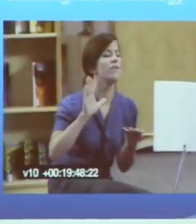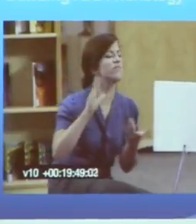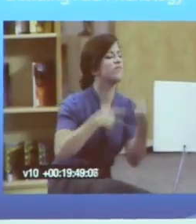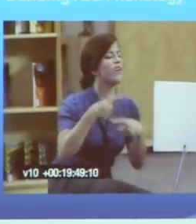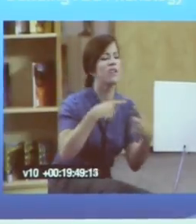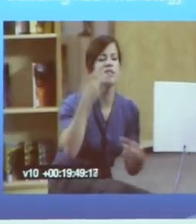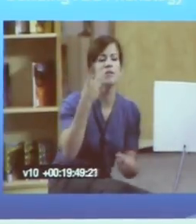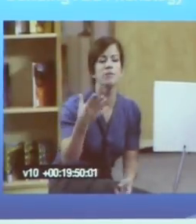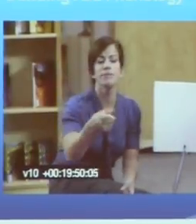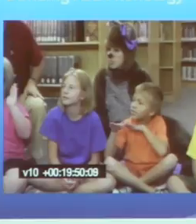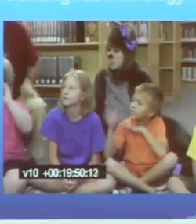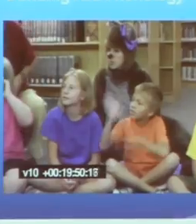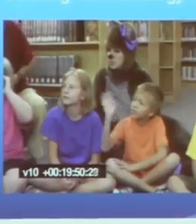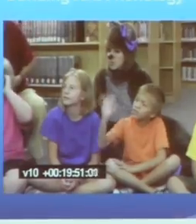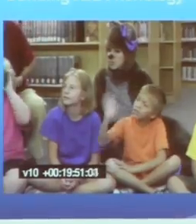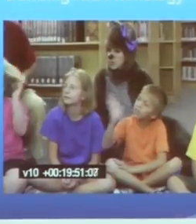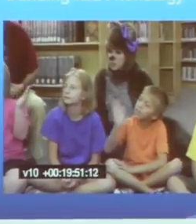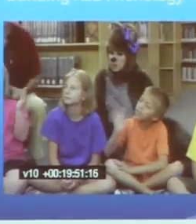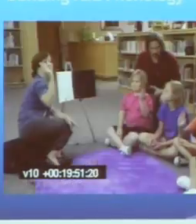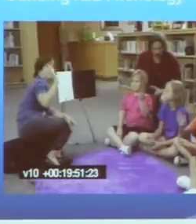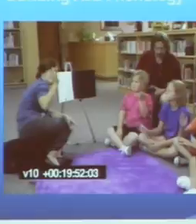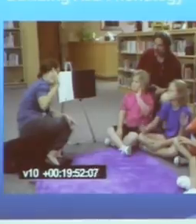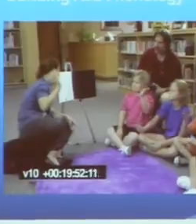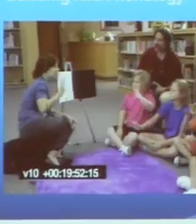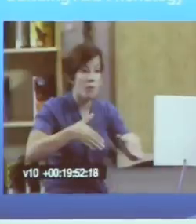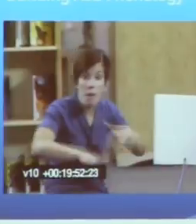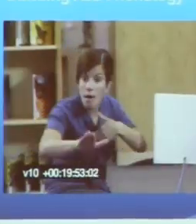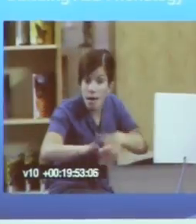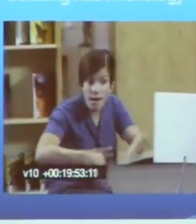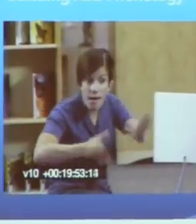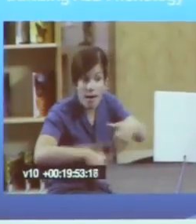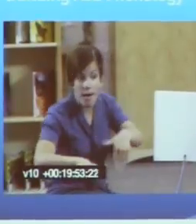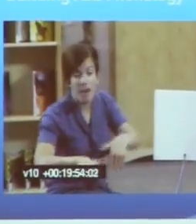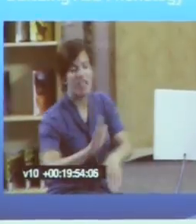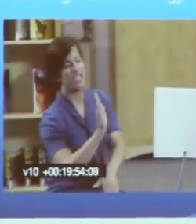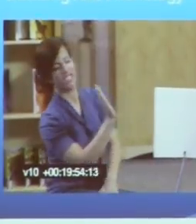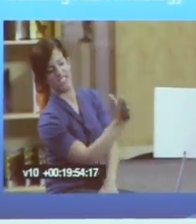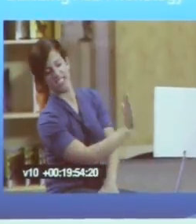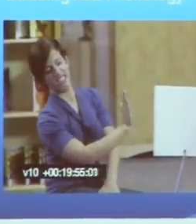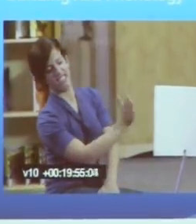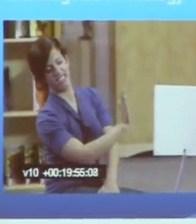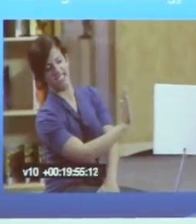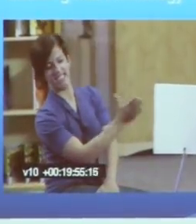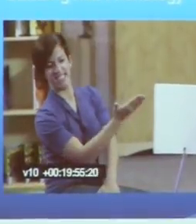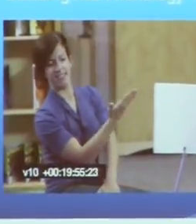Now, what is that hand shape? What do we use that for? For waving, hello. Walking. Saying, no thank you.